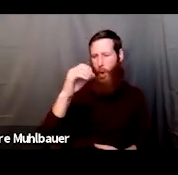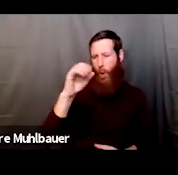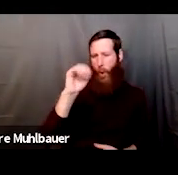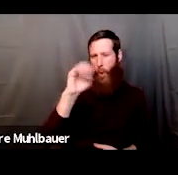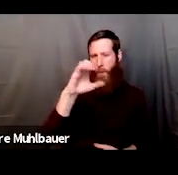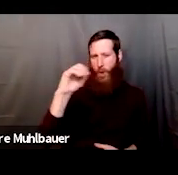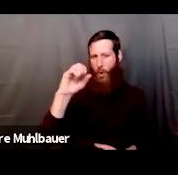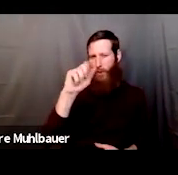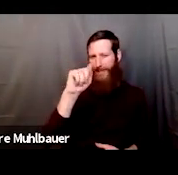It means that we have a level of risk that we tolerate, and when given safety tools, we increase the amount of risk taking behaviour.